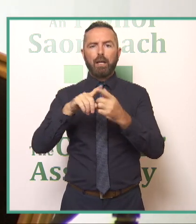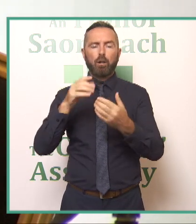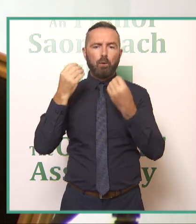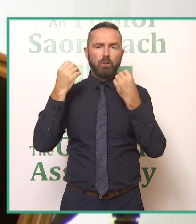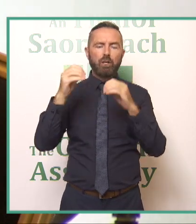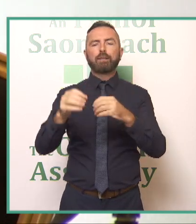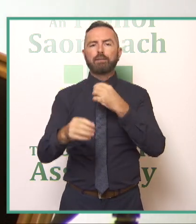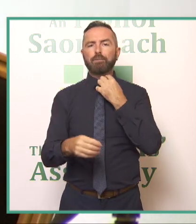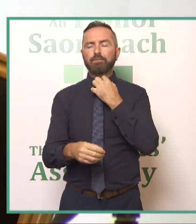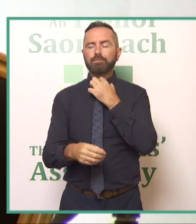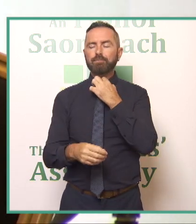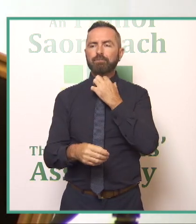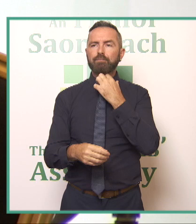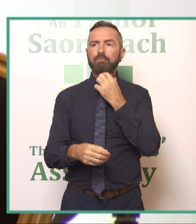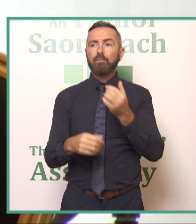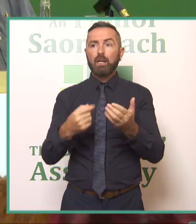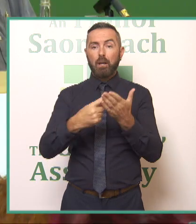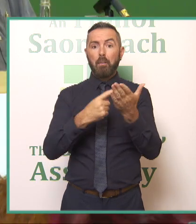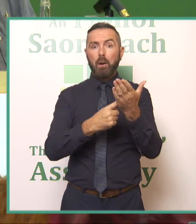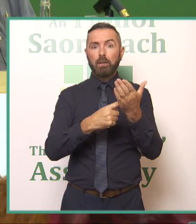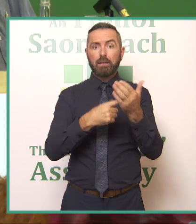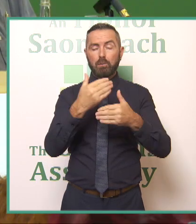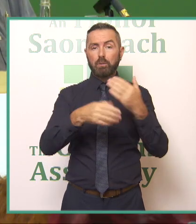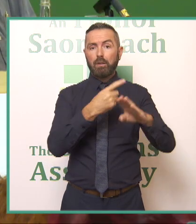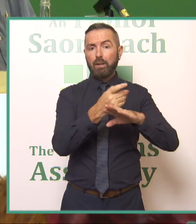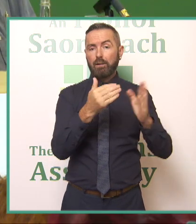so although the policies and procedures are there they're being ignored